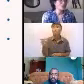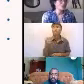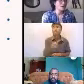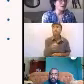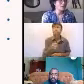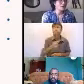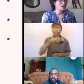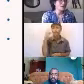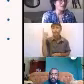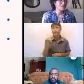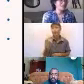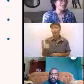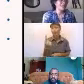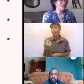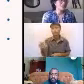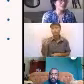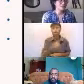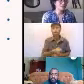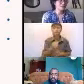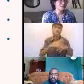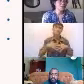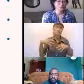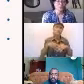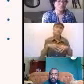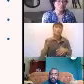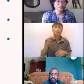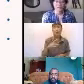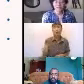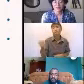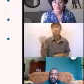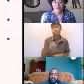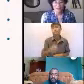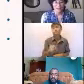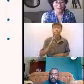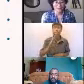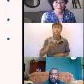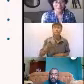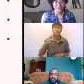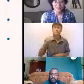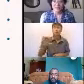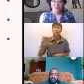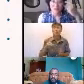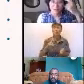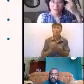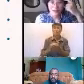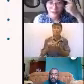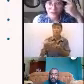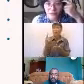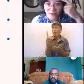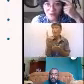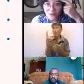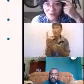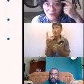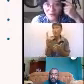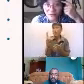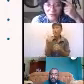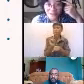hiring BIPOC in a diversity officer role and nowhere else. There are often organizations